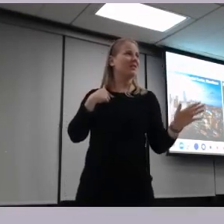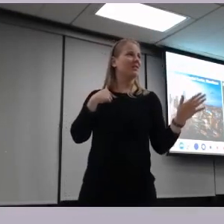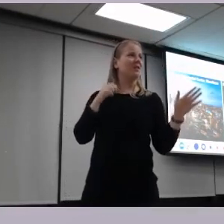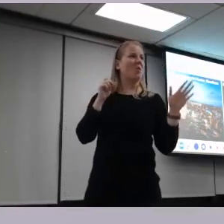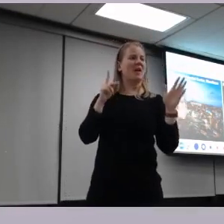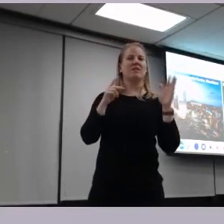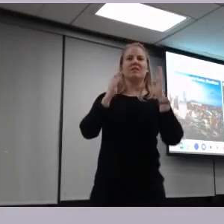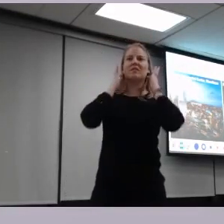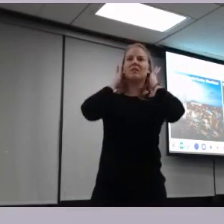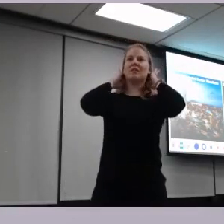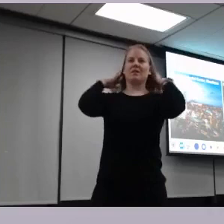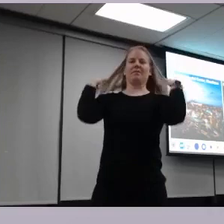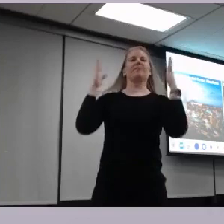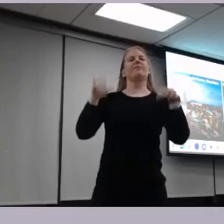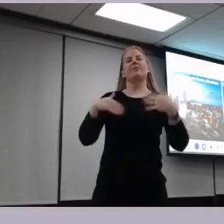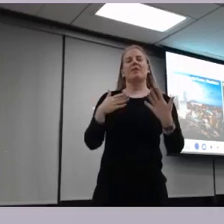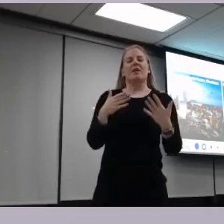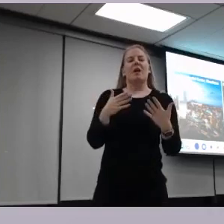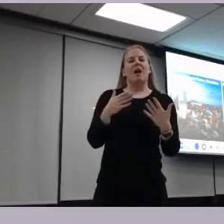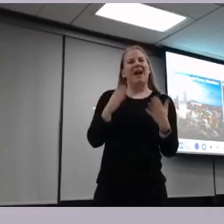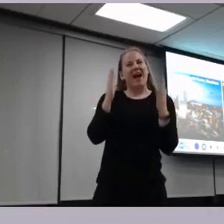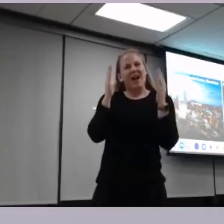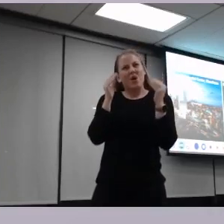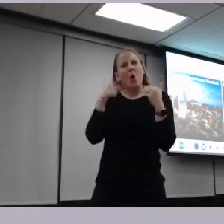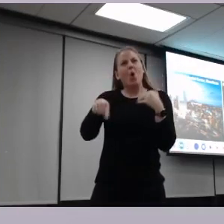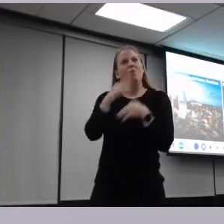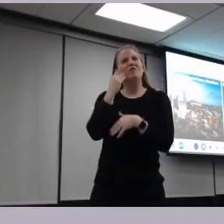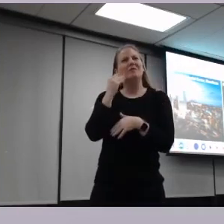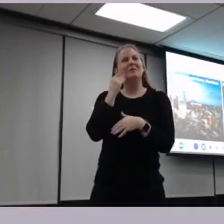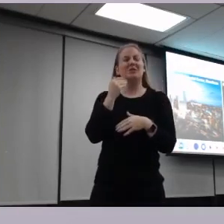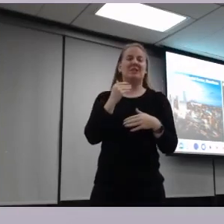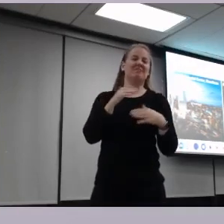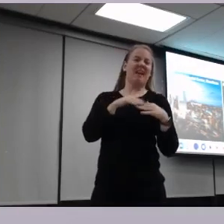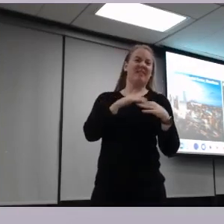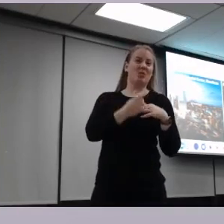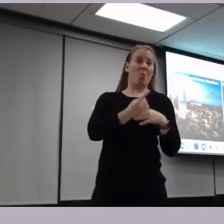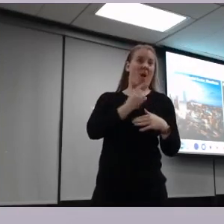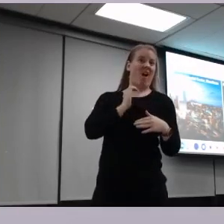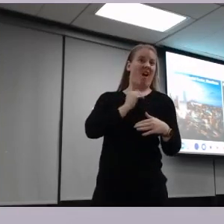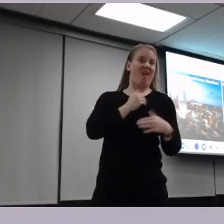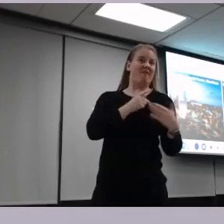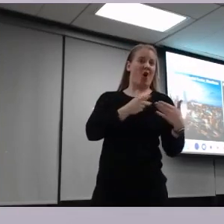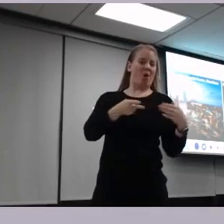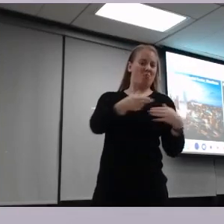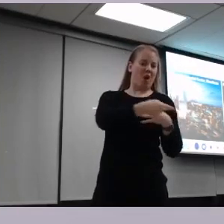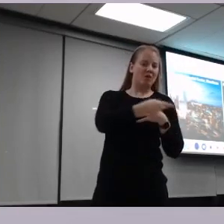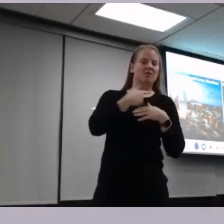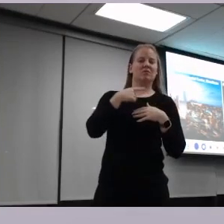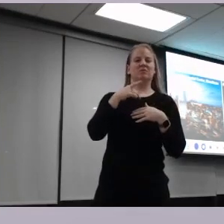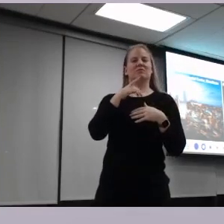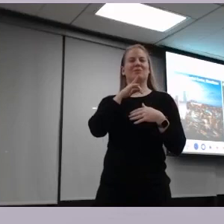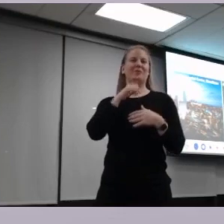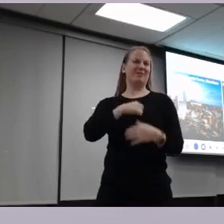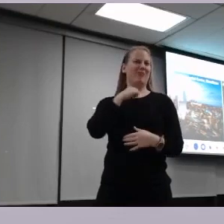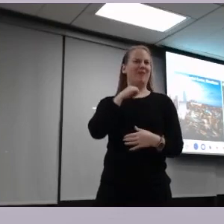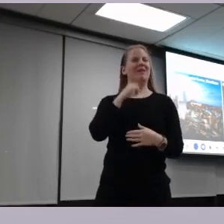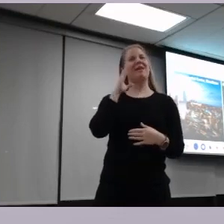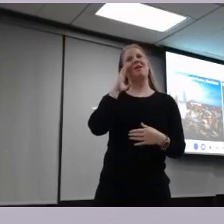I hope that you all have experienced at least one of our parks. We're very proud of them. I know that when I give recommendations to any Chicago residents,